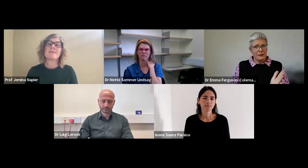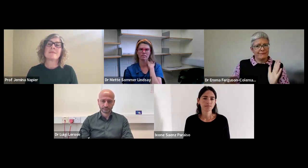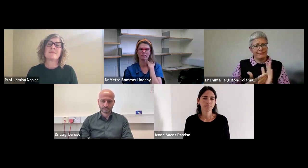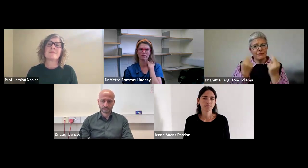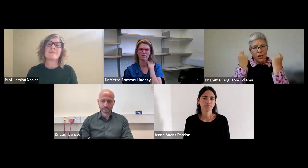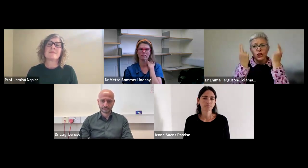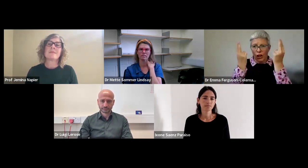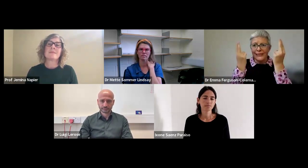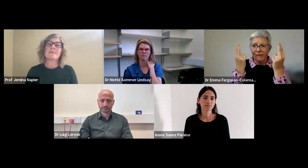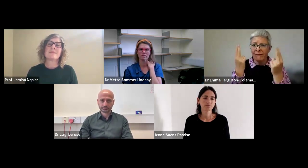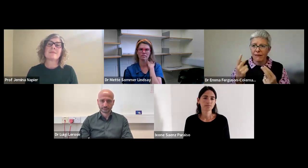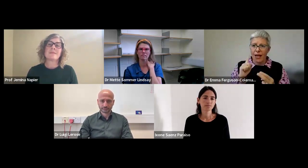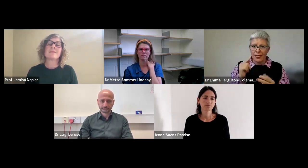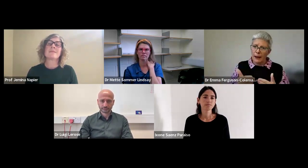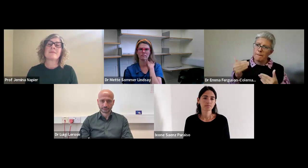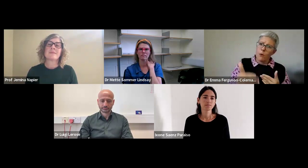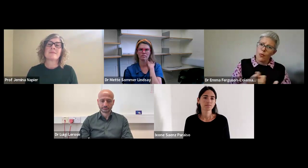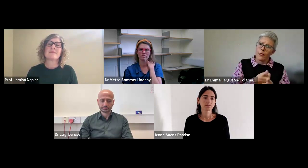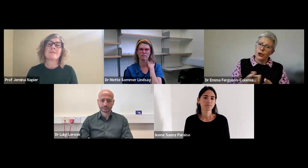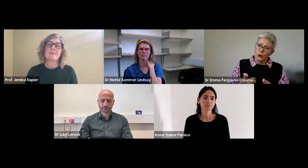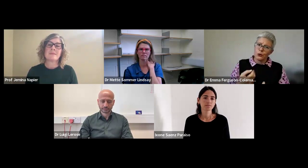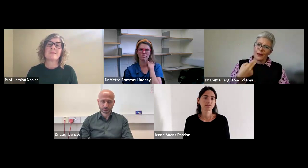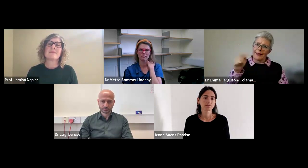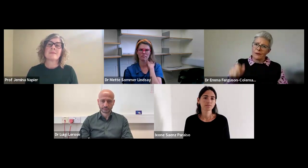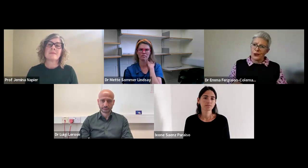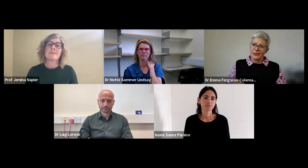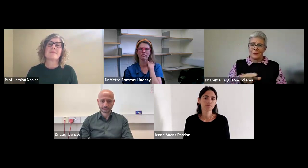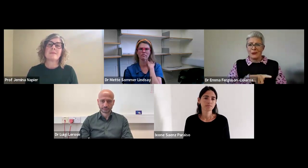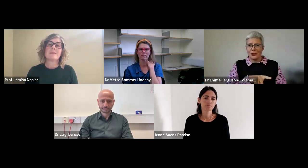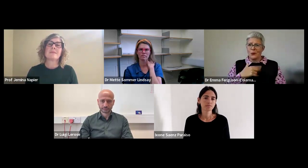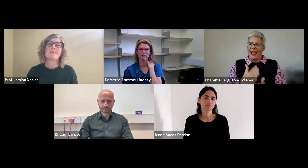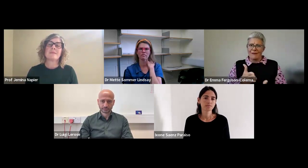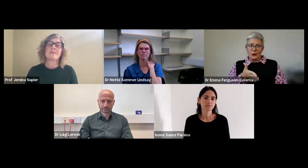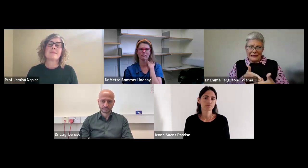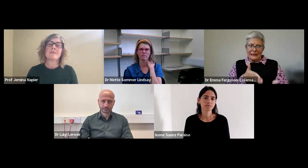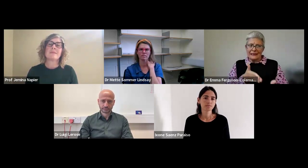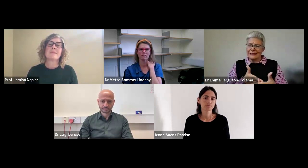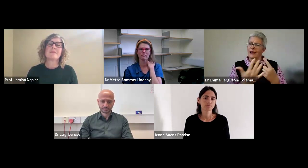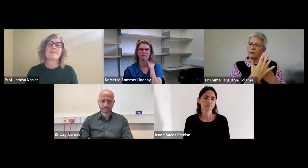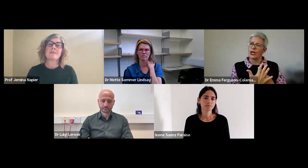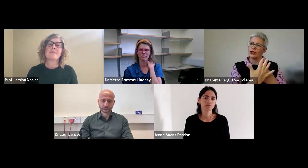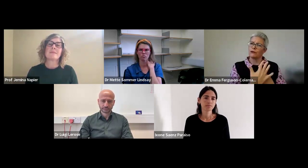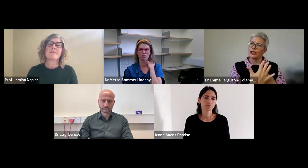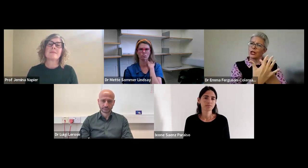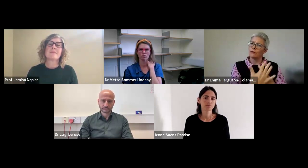do we do that? We have to be assertive more than the regular deaf person because we are